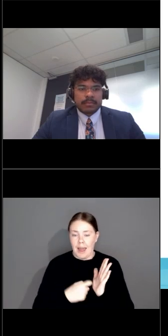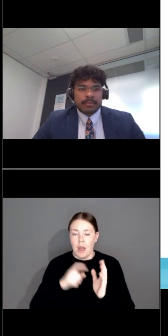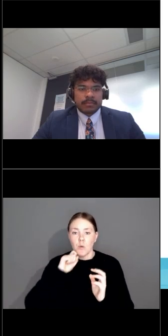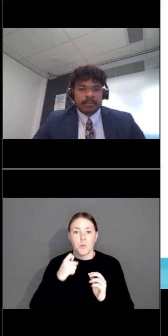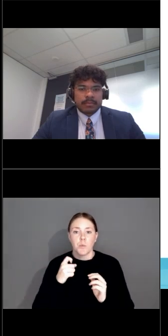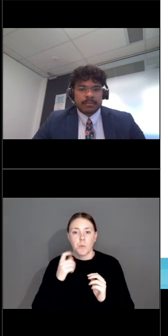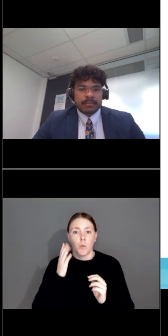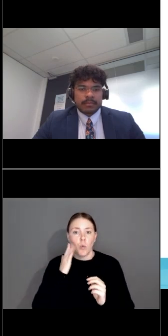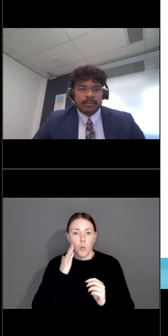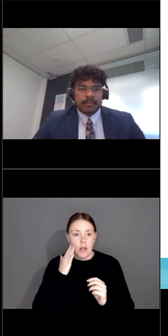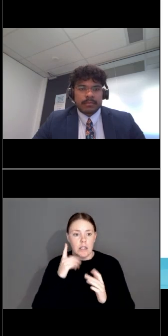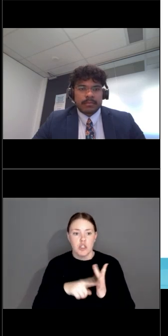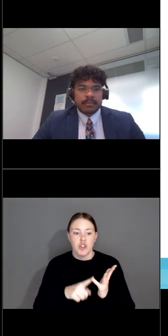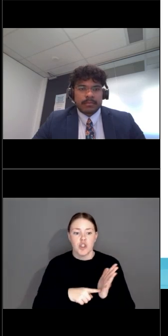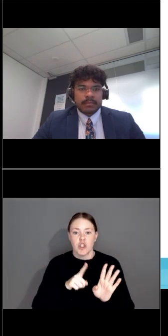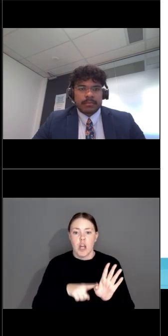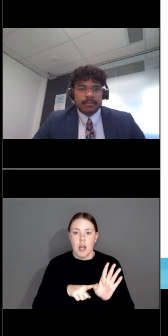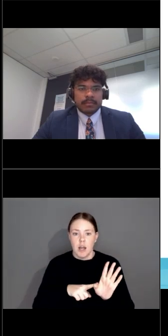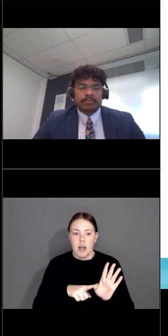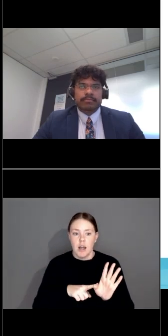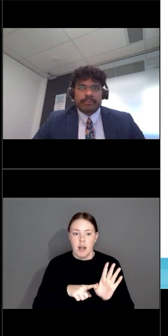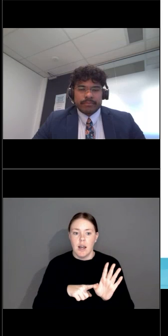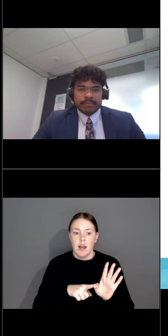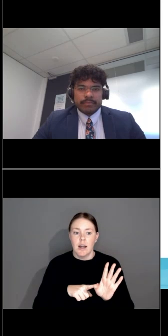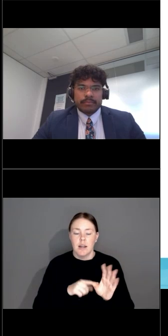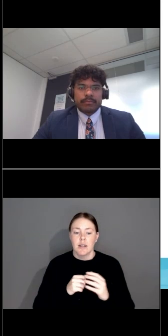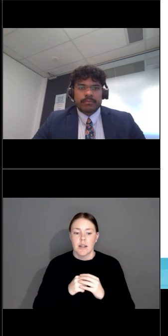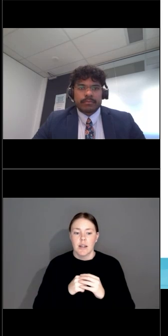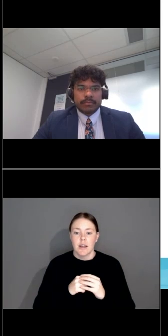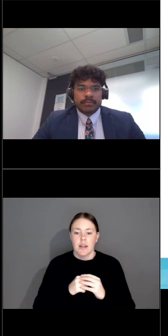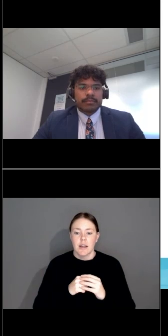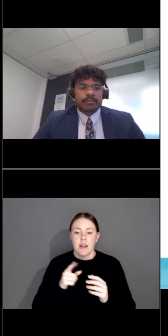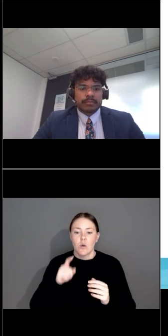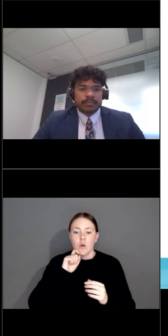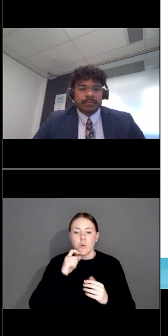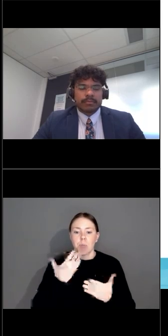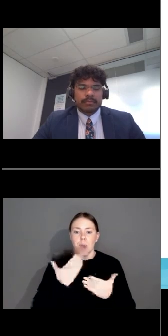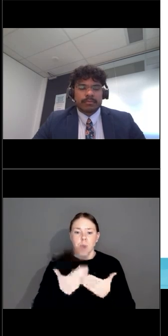be on the family law amendments and that will be on the 16th of July so if you can just watch out